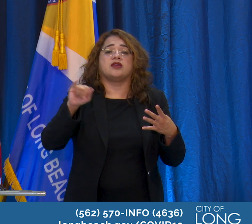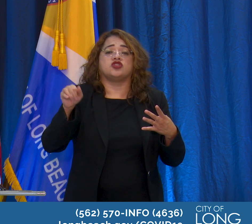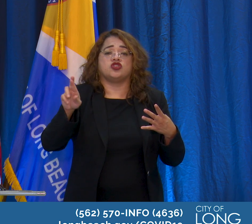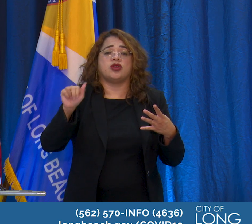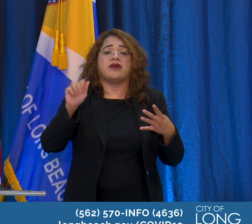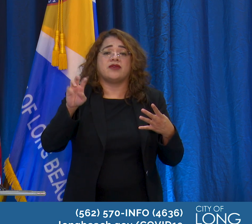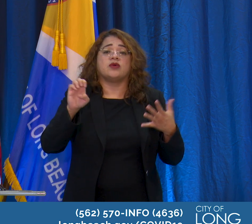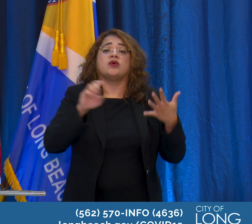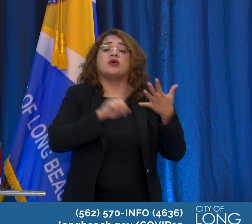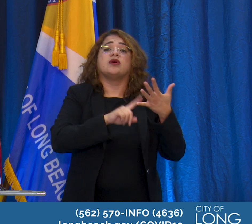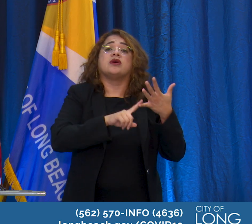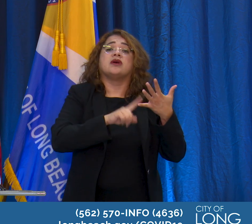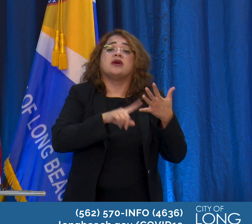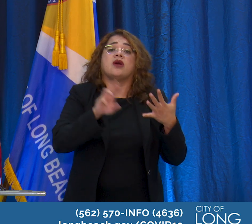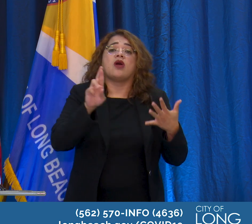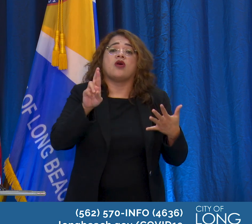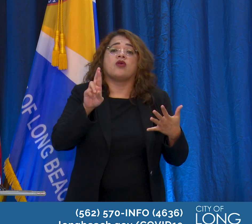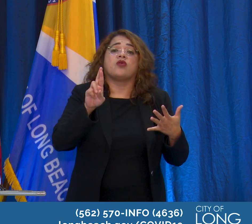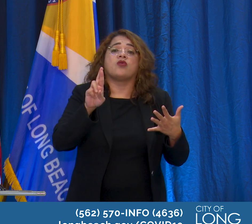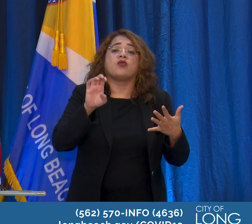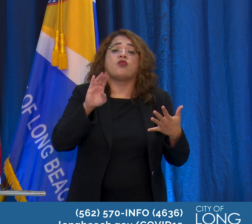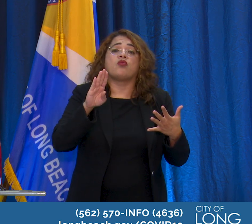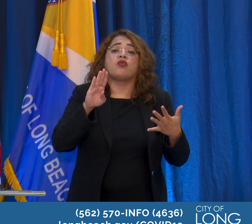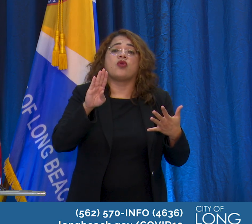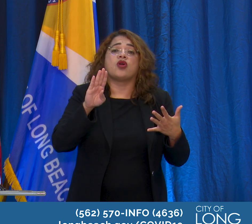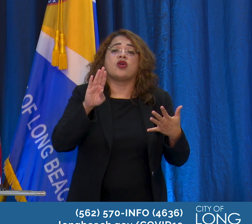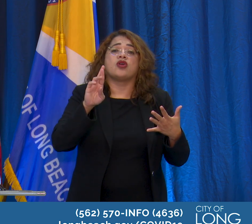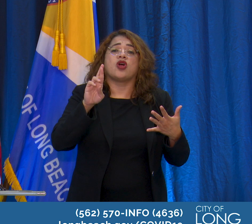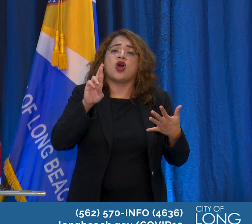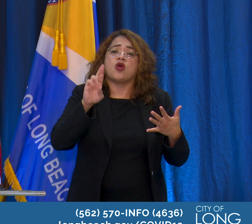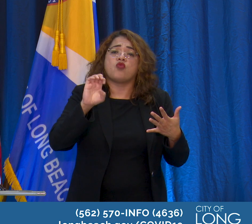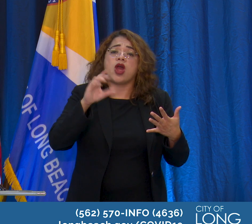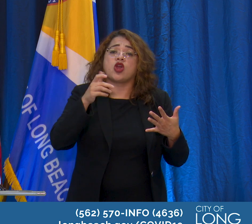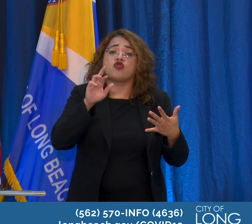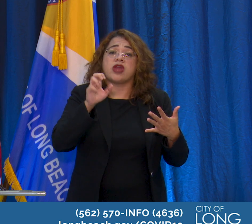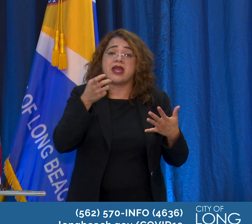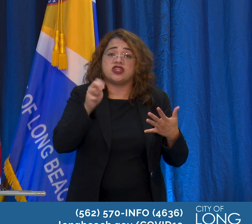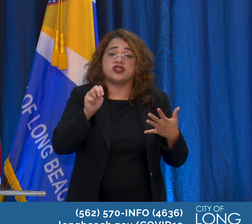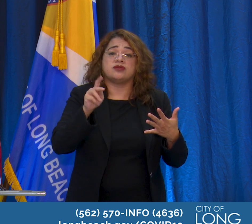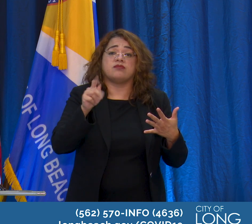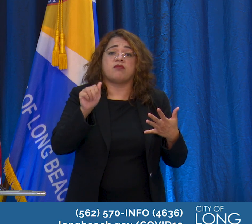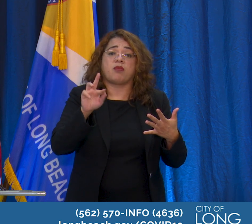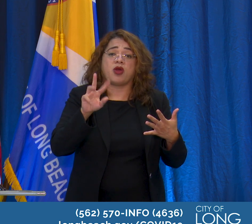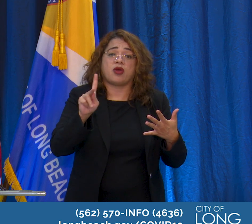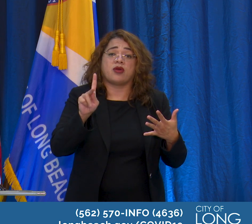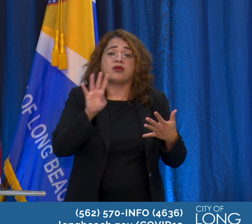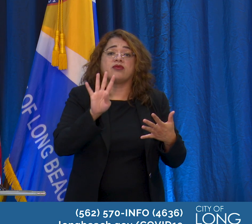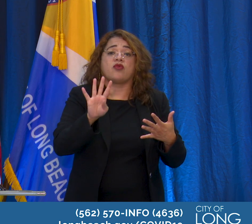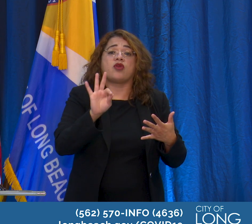All centers will operate in compliance with the safer at home orders to prevent the spread of COVID-19.